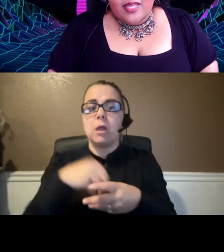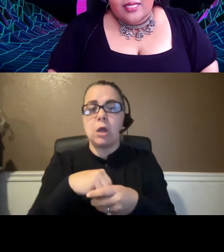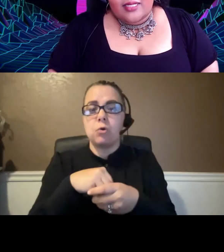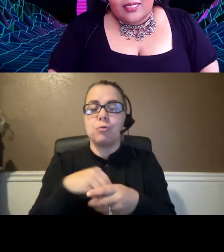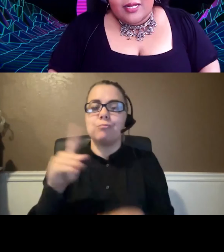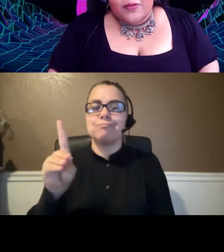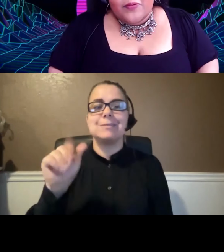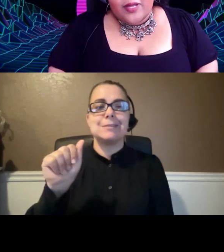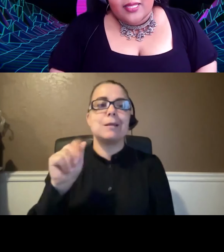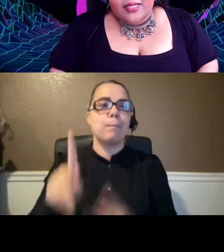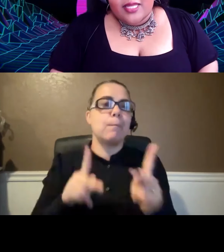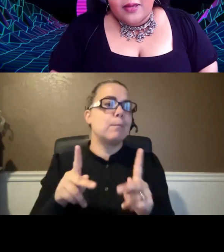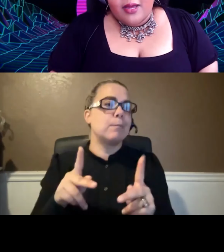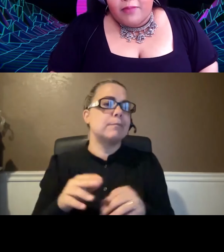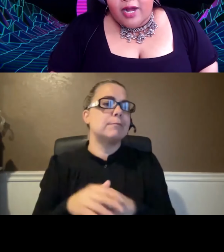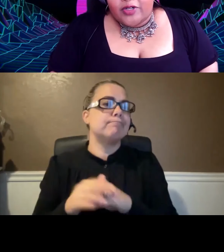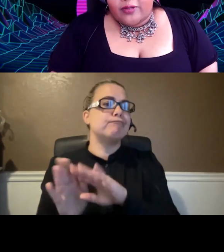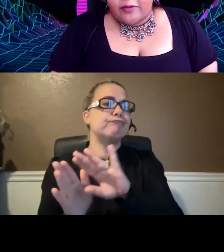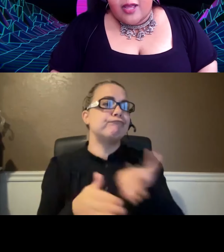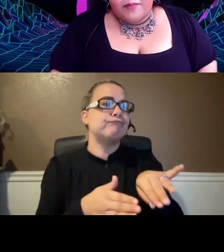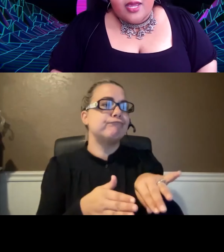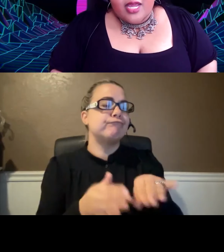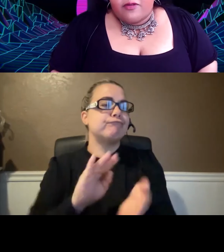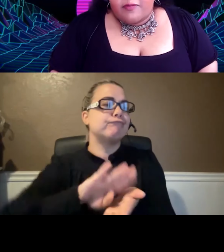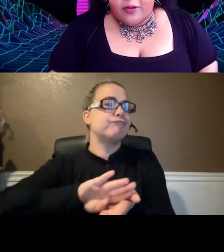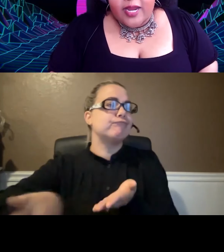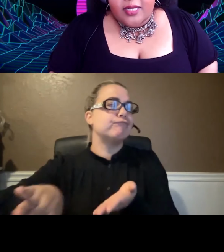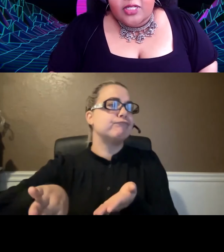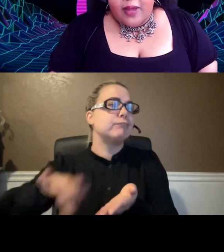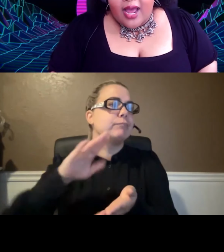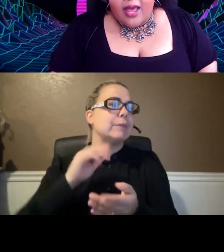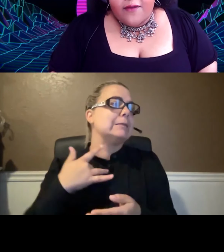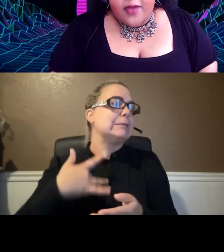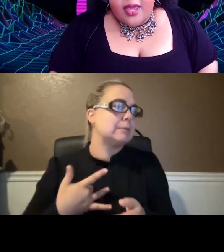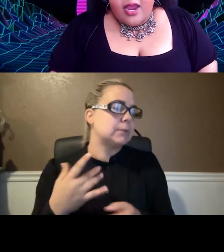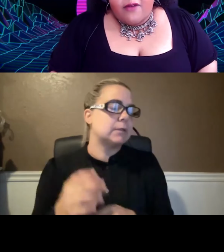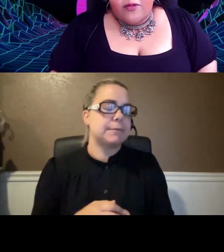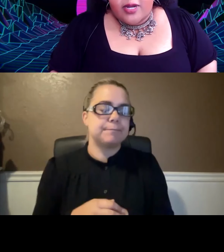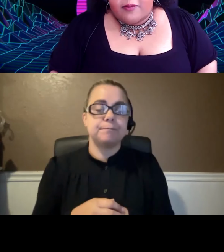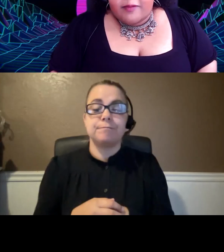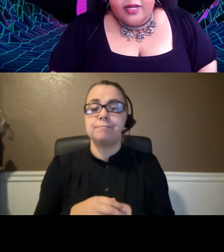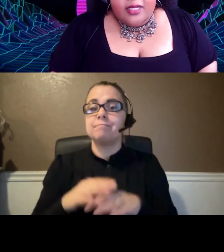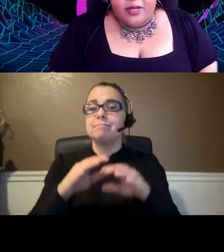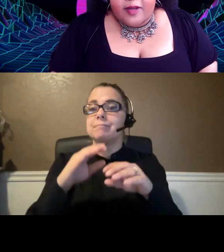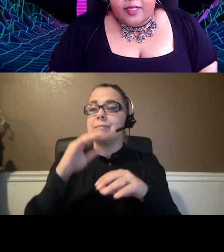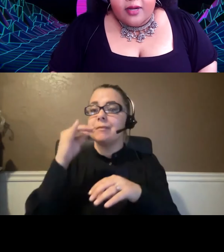that's the thing with the modular web. It would be great to have everyone be able to customize their